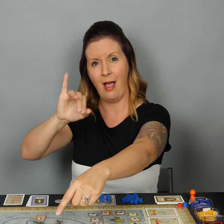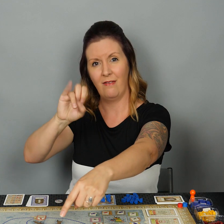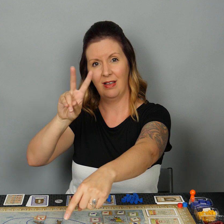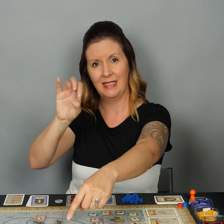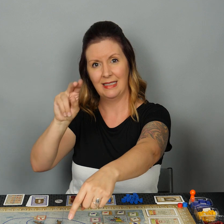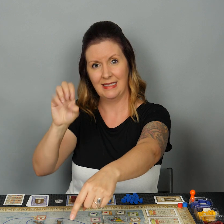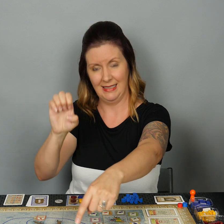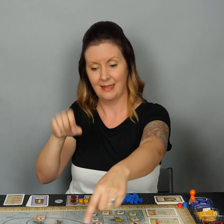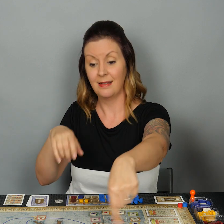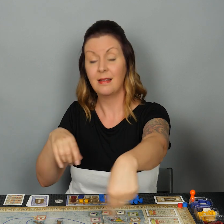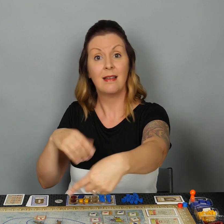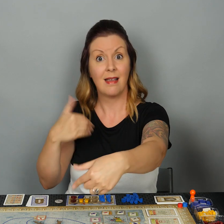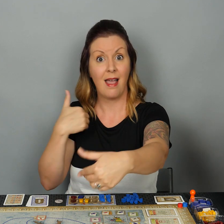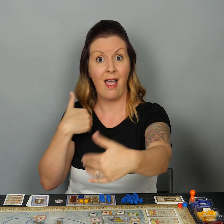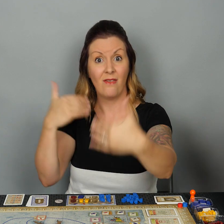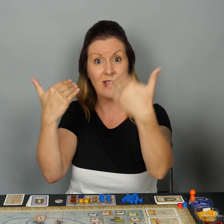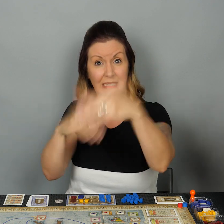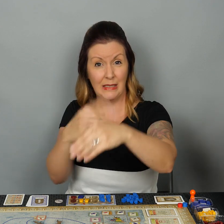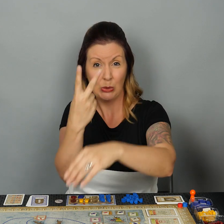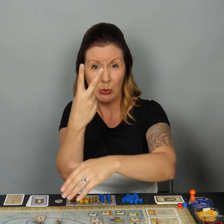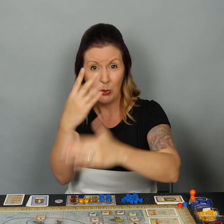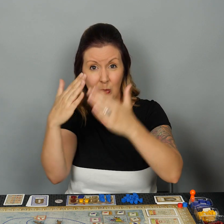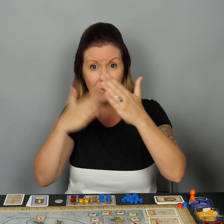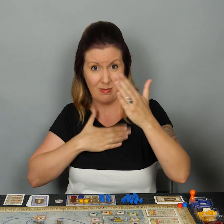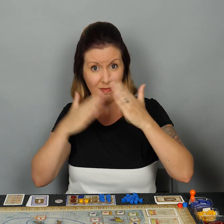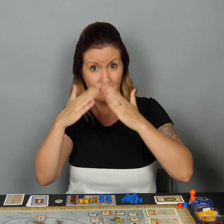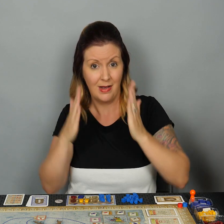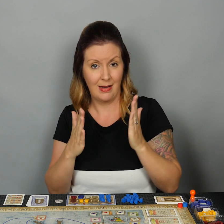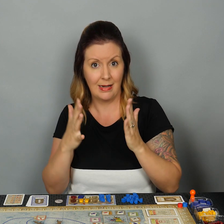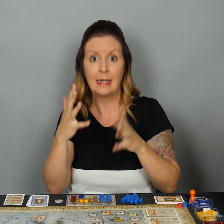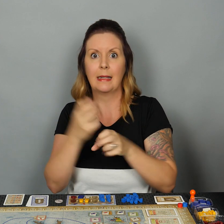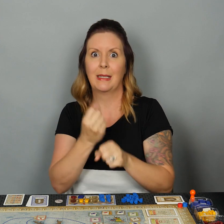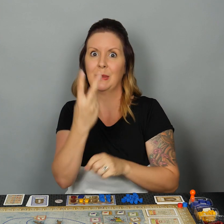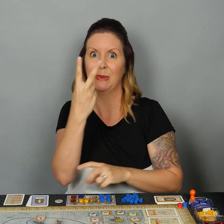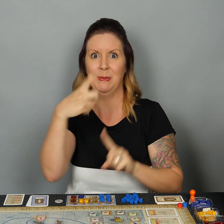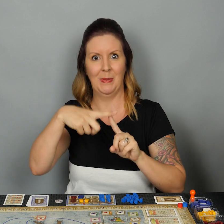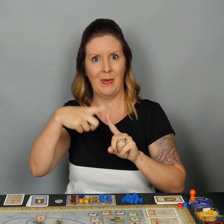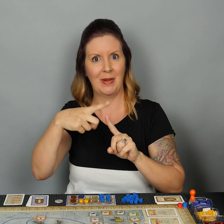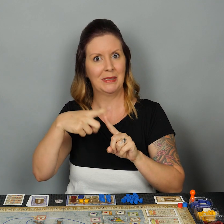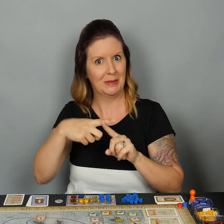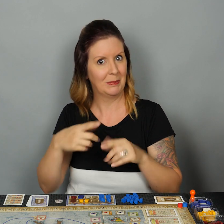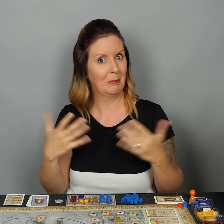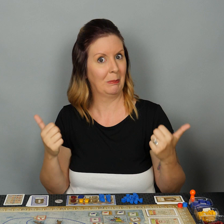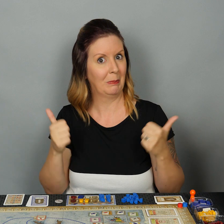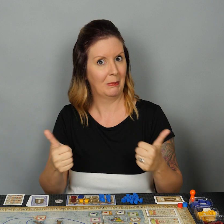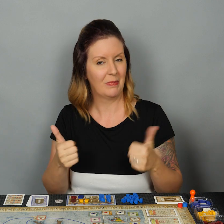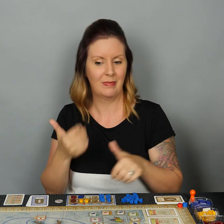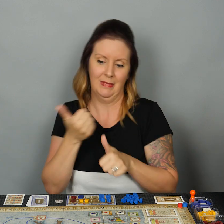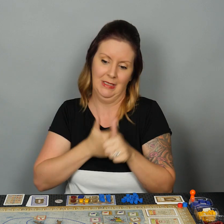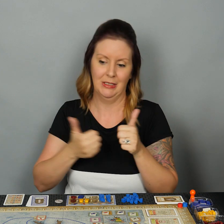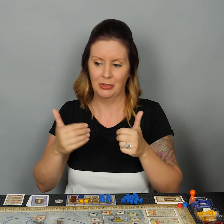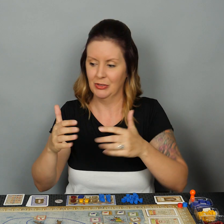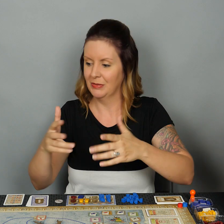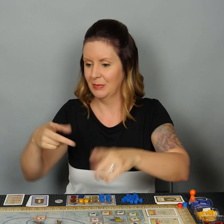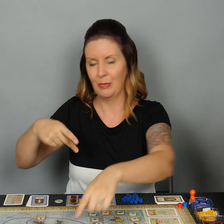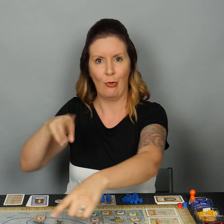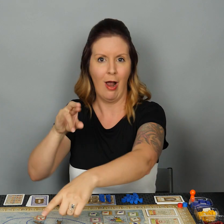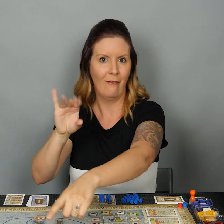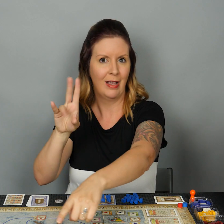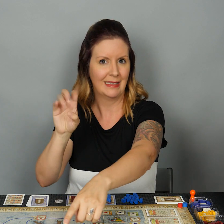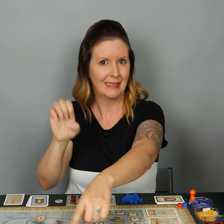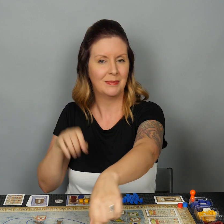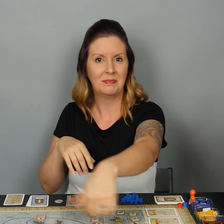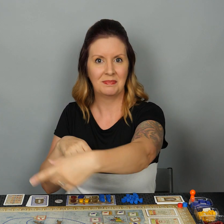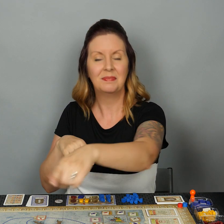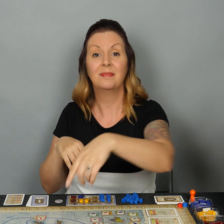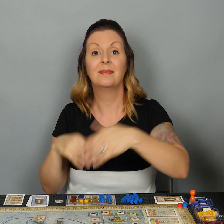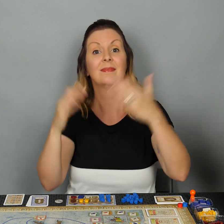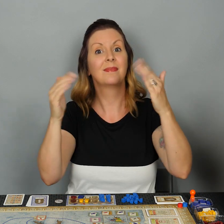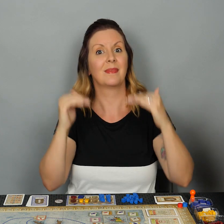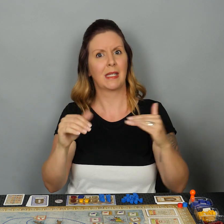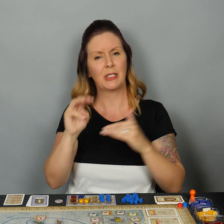You get 2 points for each province if you have at least 2 houses built in that province.